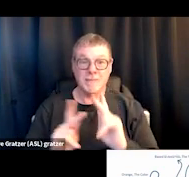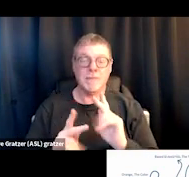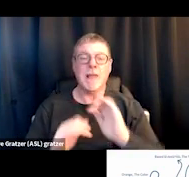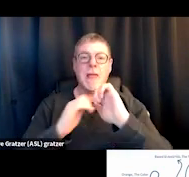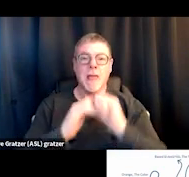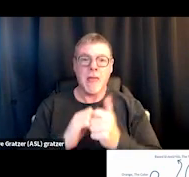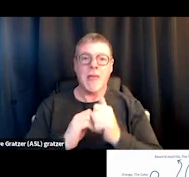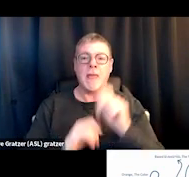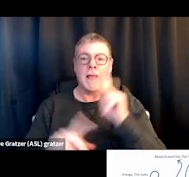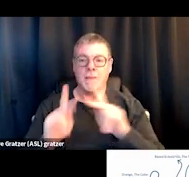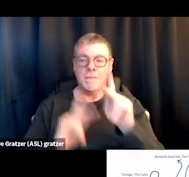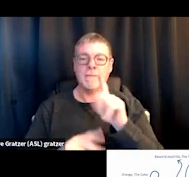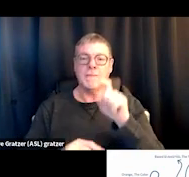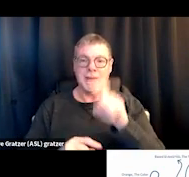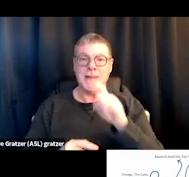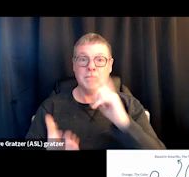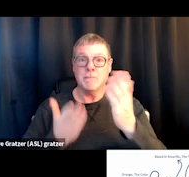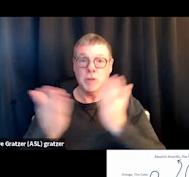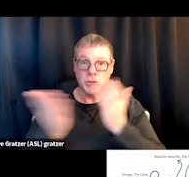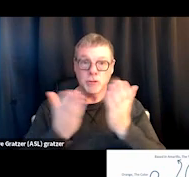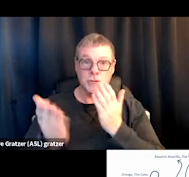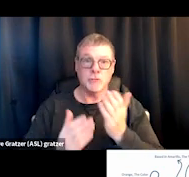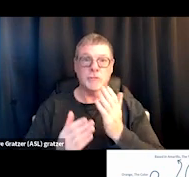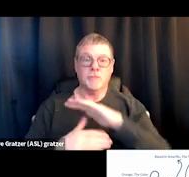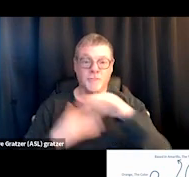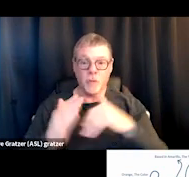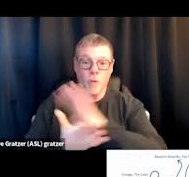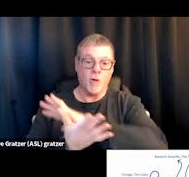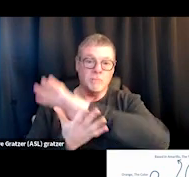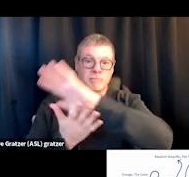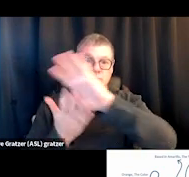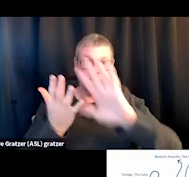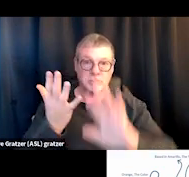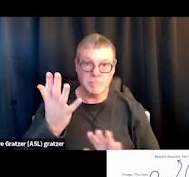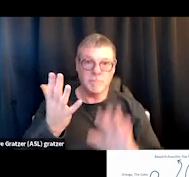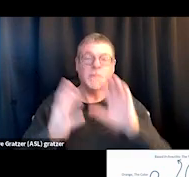in which they need to be served in all of these areas so that they can get, you know,